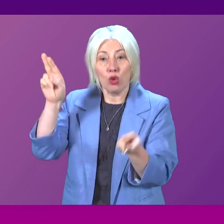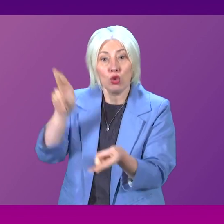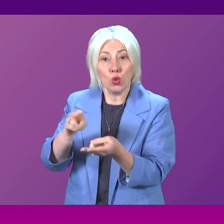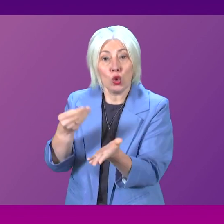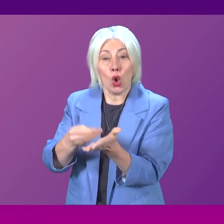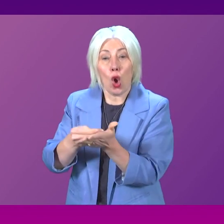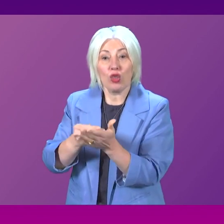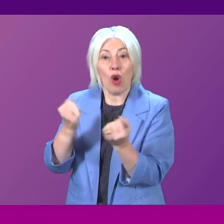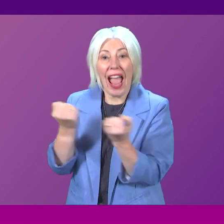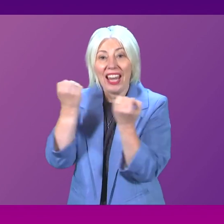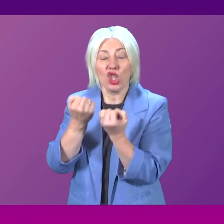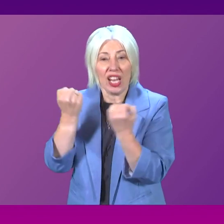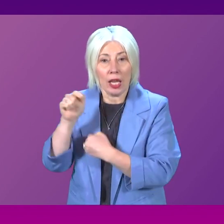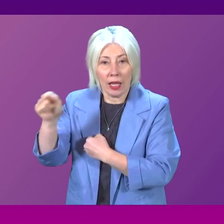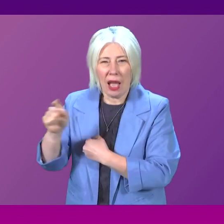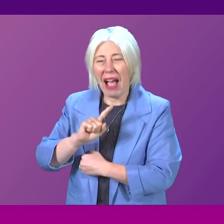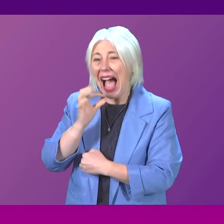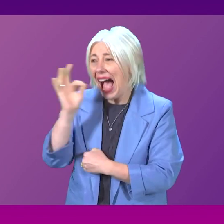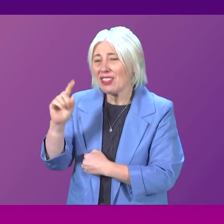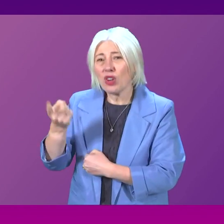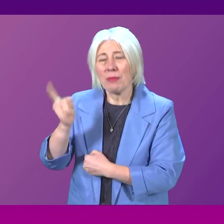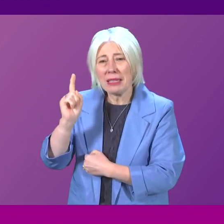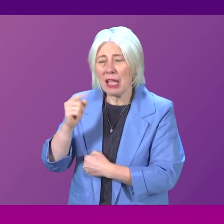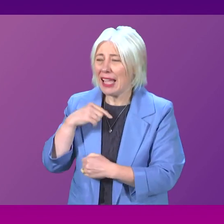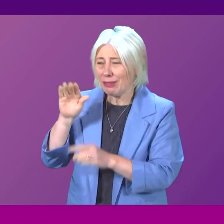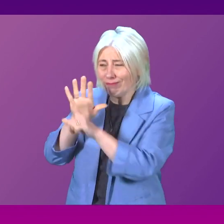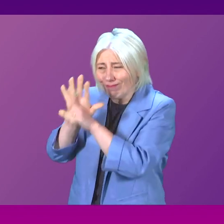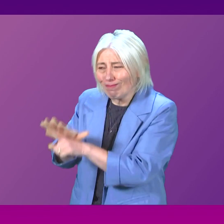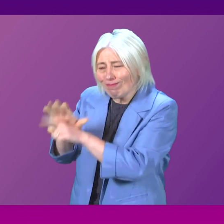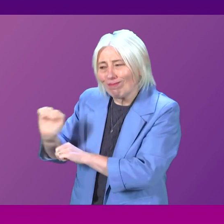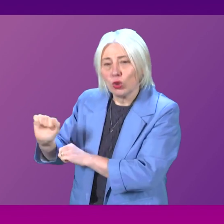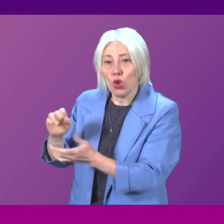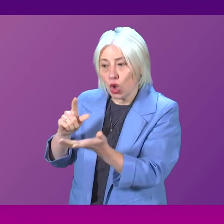Will the First Minister again press the United Kingdom Government to fix its energy mess,